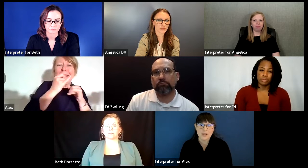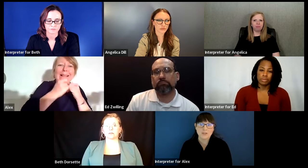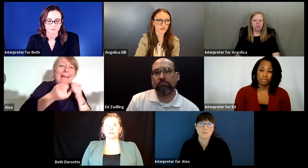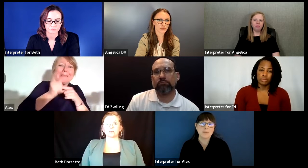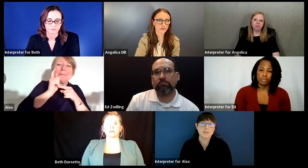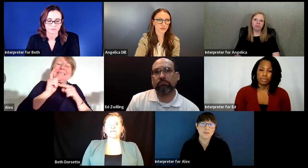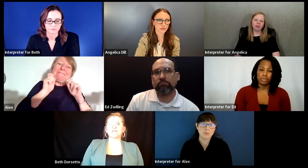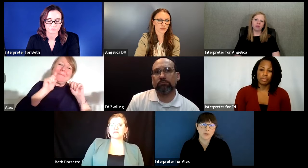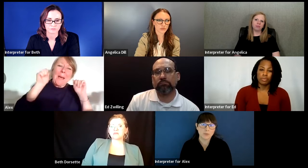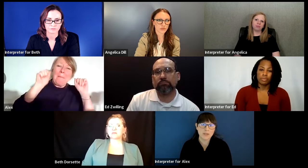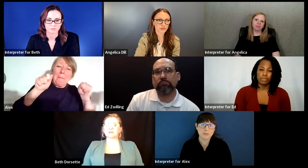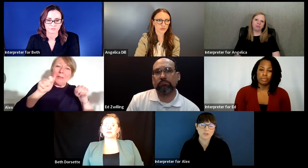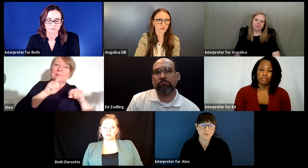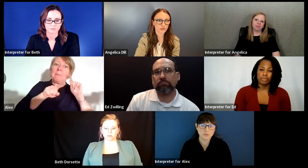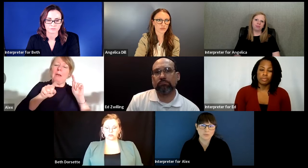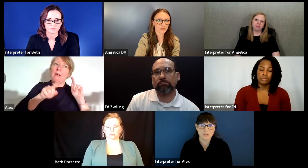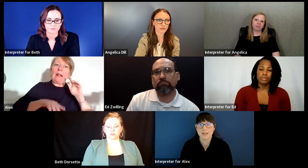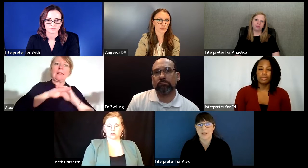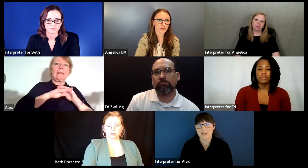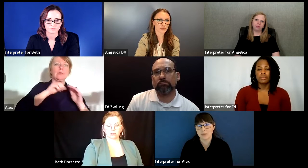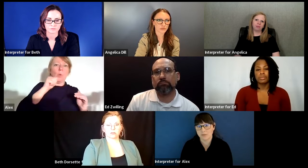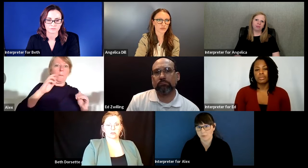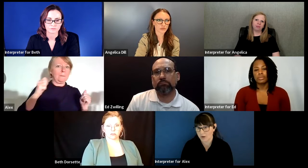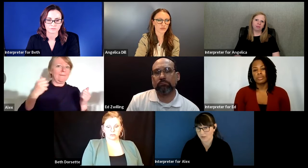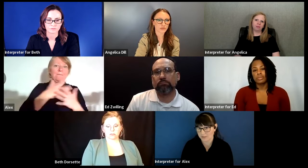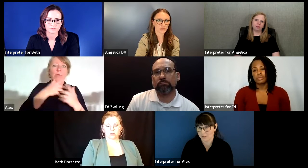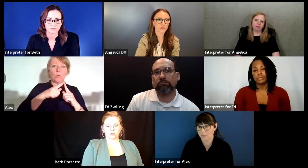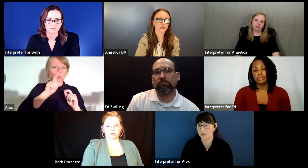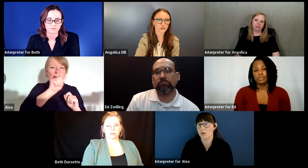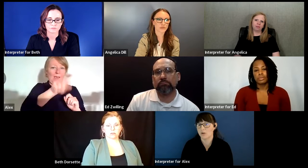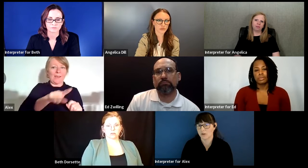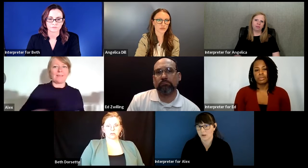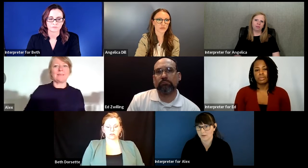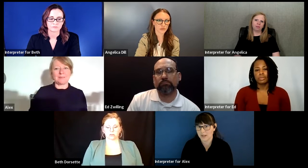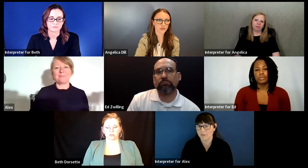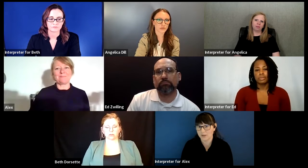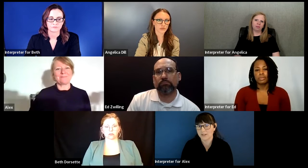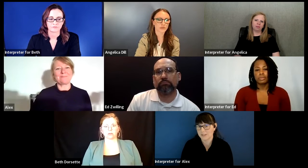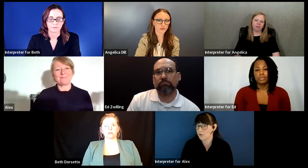So maybe the employer would be able to delay the interview process a little bit longer. Not have it the next day.